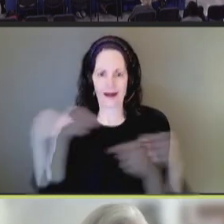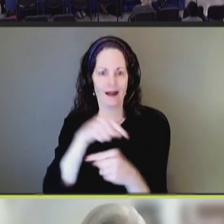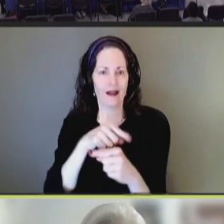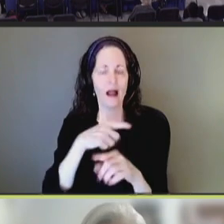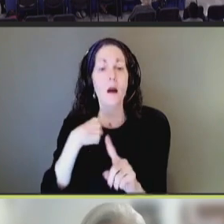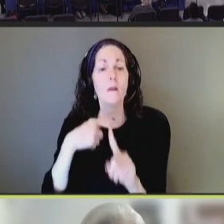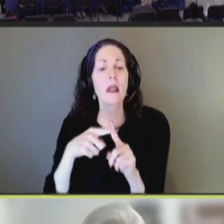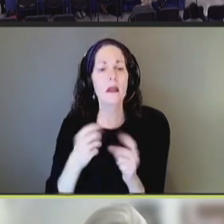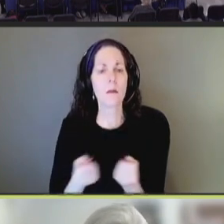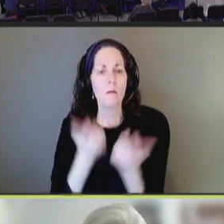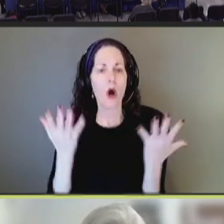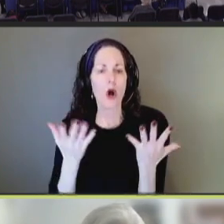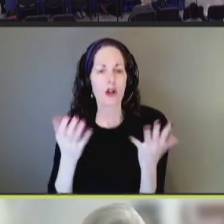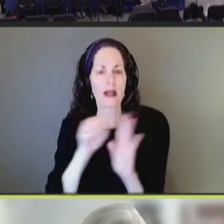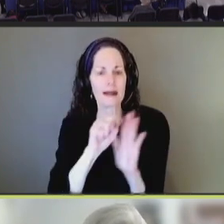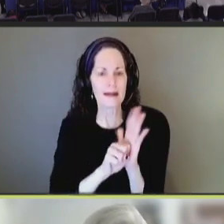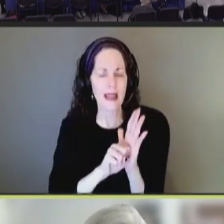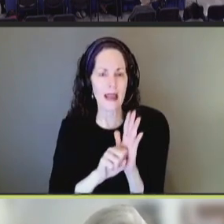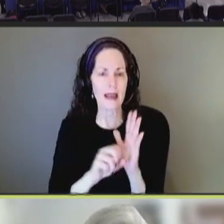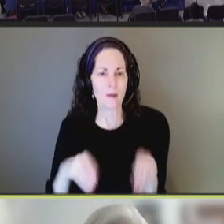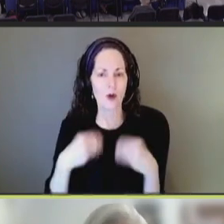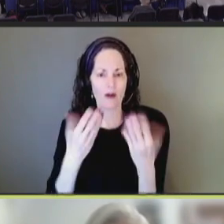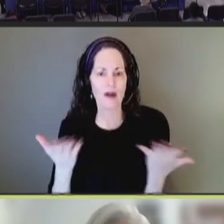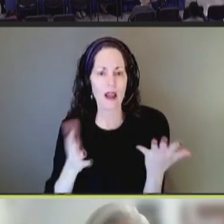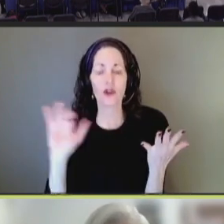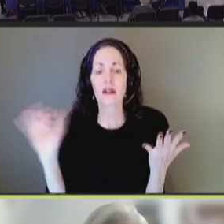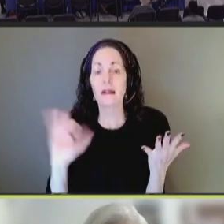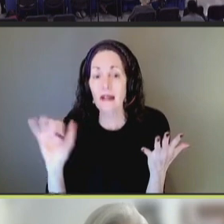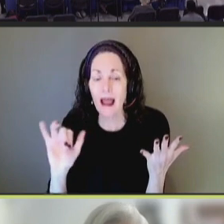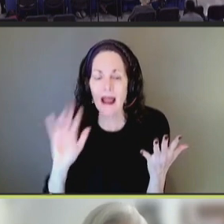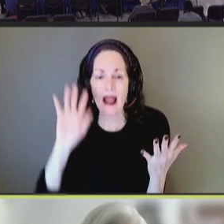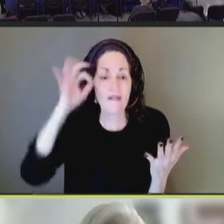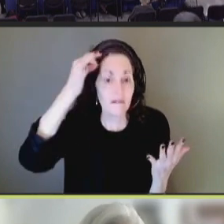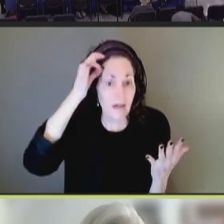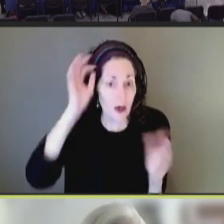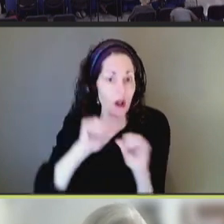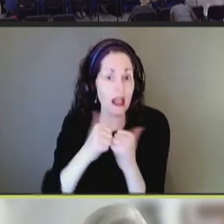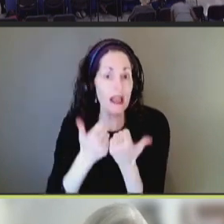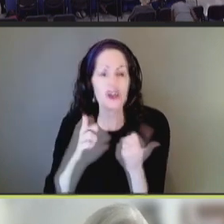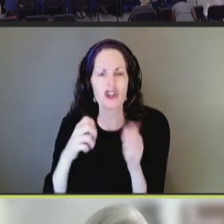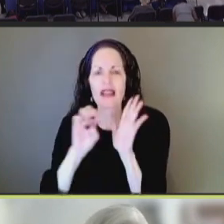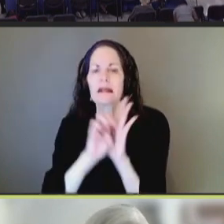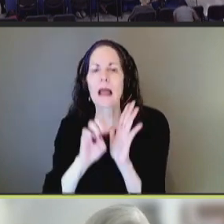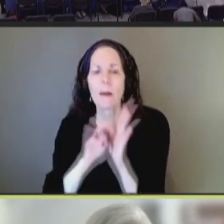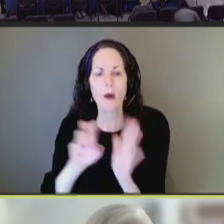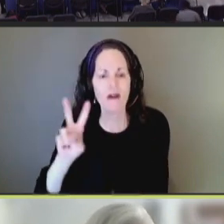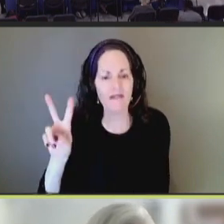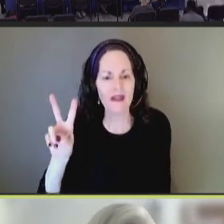like federal agencies, such as the VA and -- can submit data to jurisdiction IIS. And